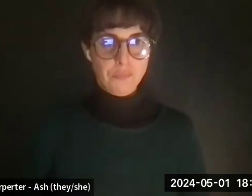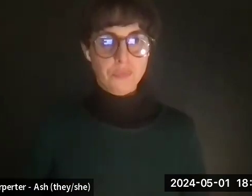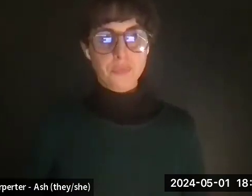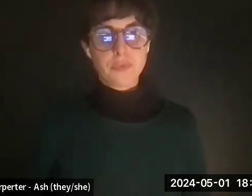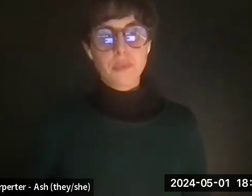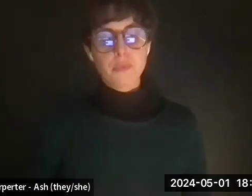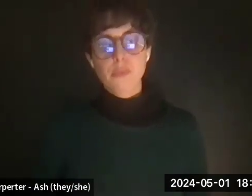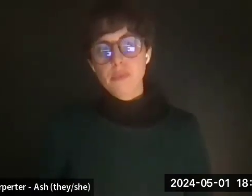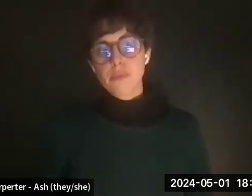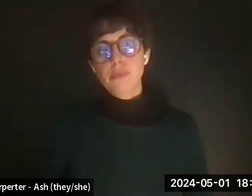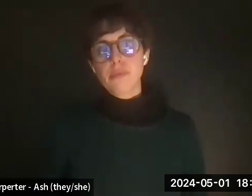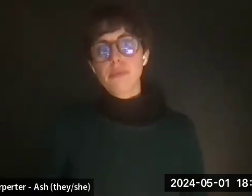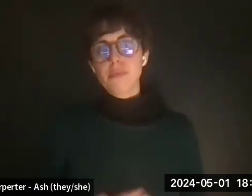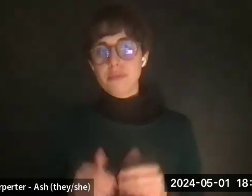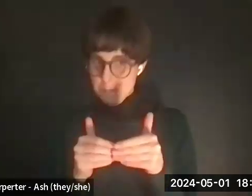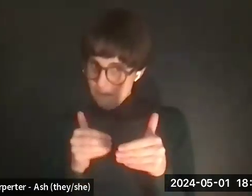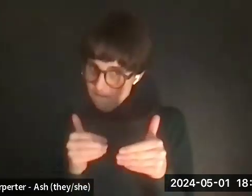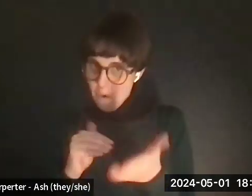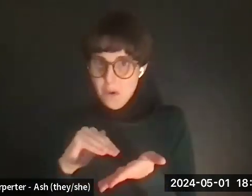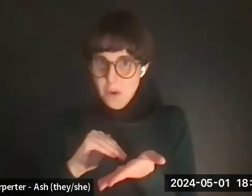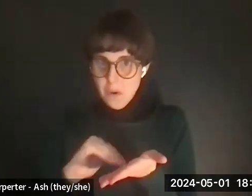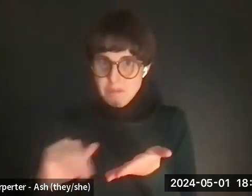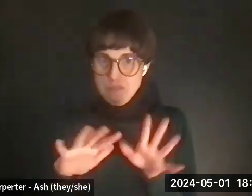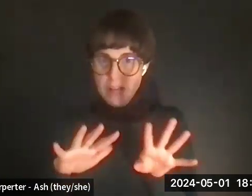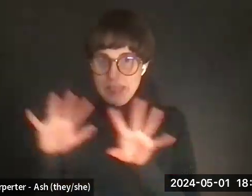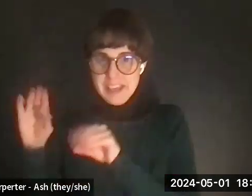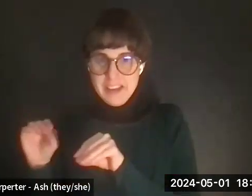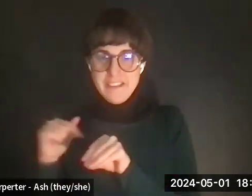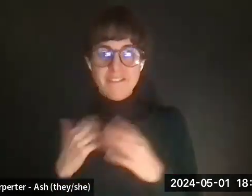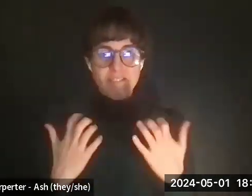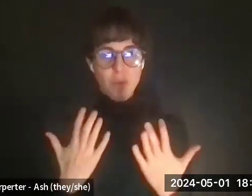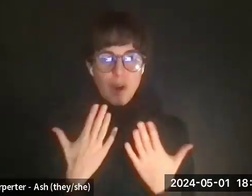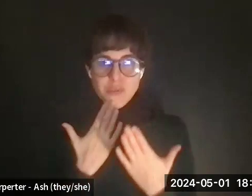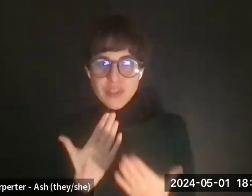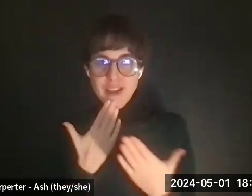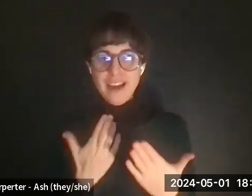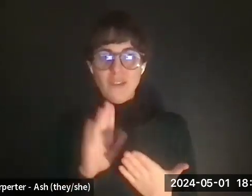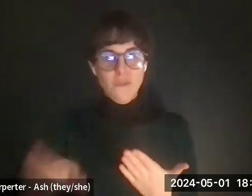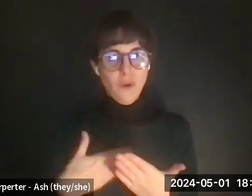So before we go, I would like to thank our wonderful interpreters for all their hard work tonight.